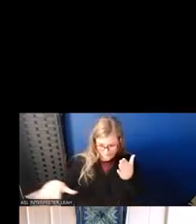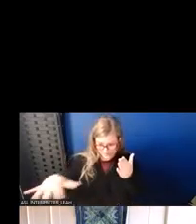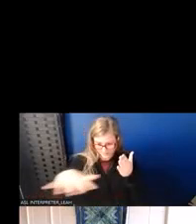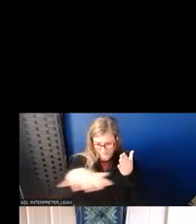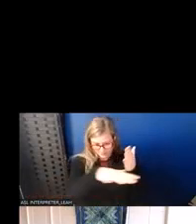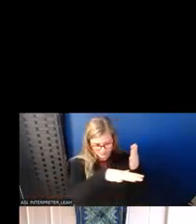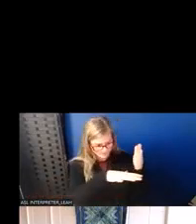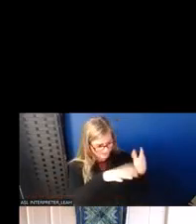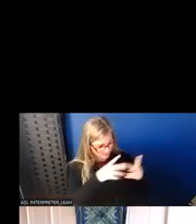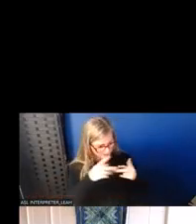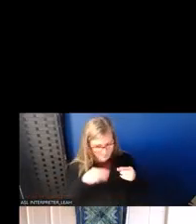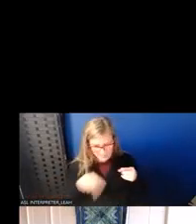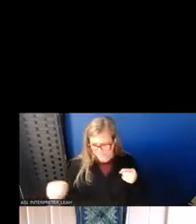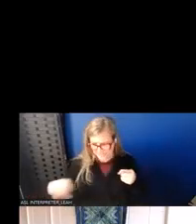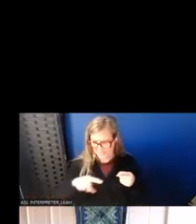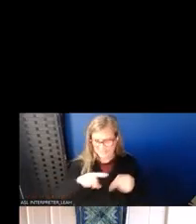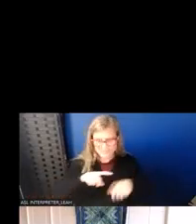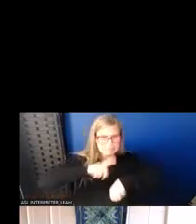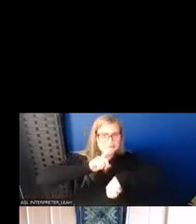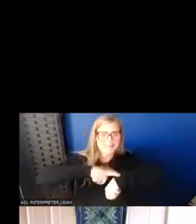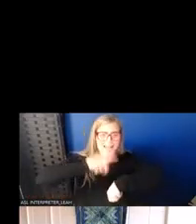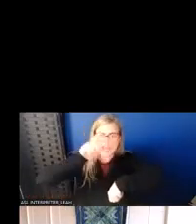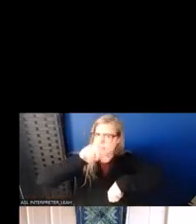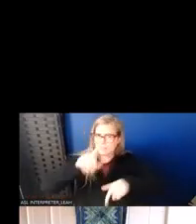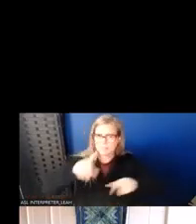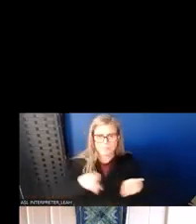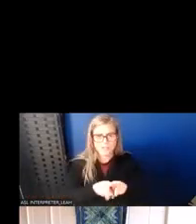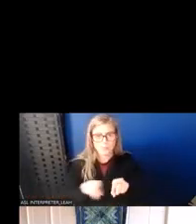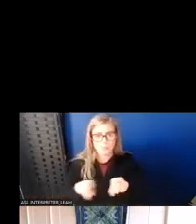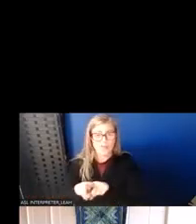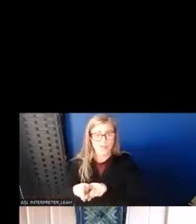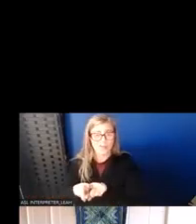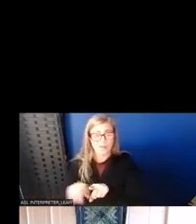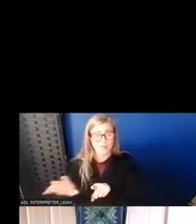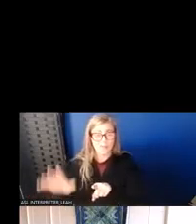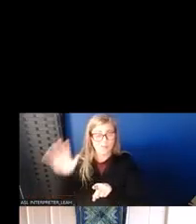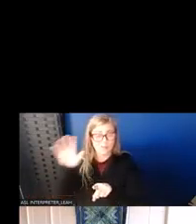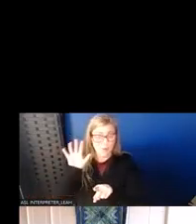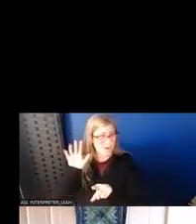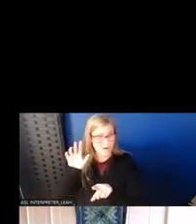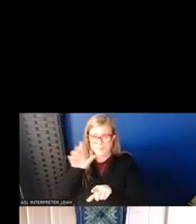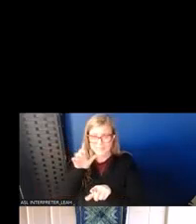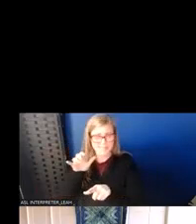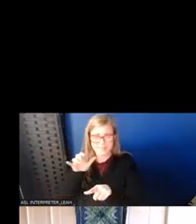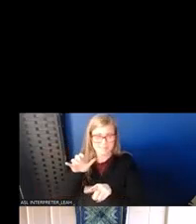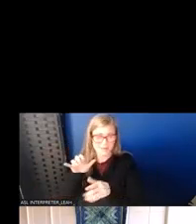across time in ways that were not really possible. And this allows us to push forward each of our own